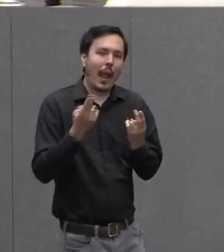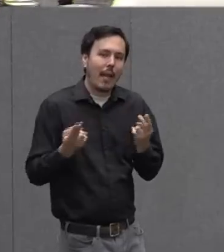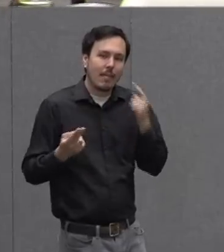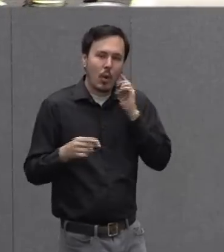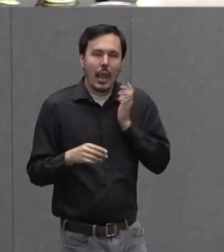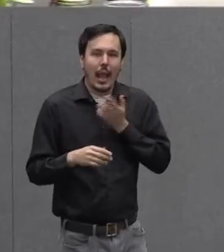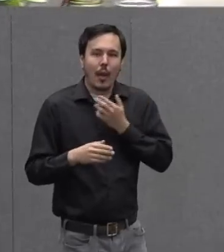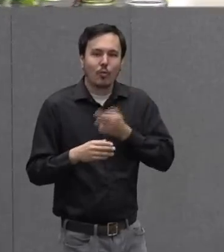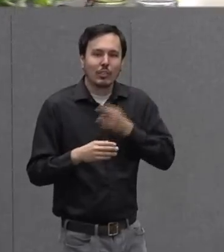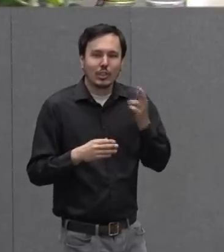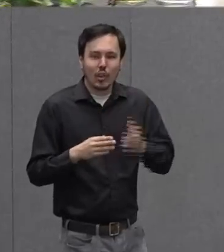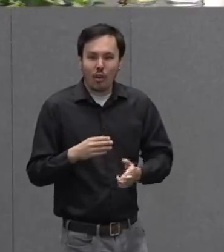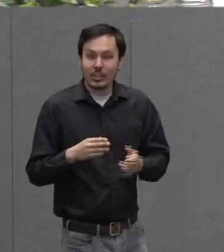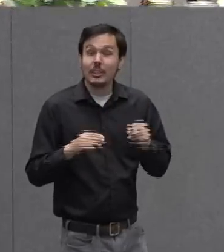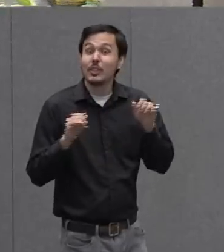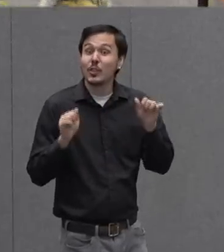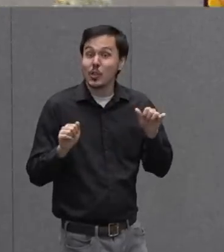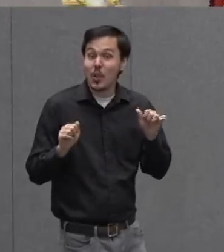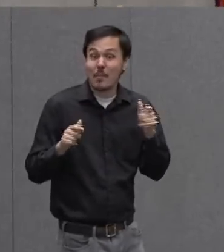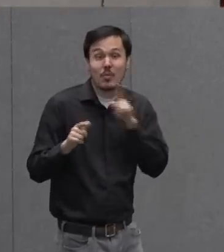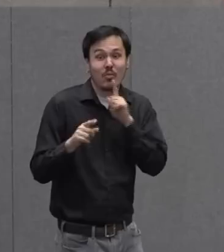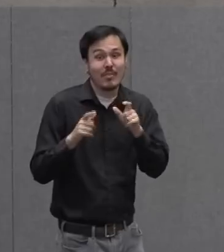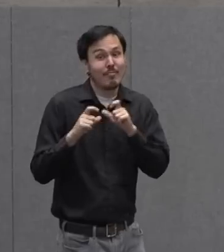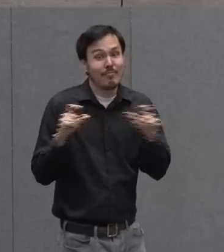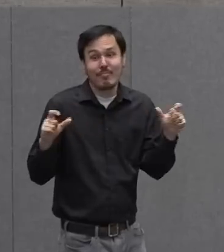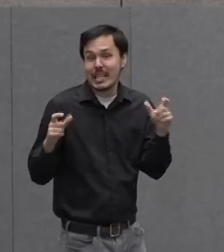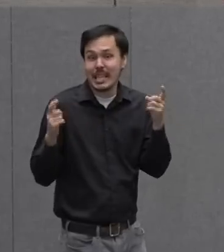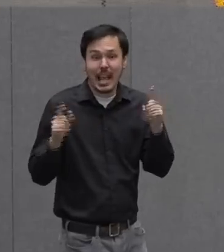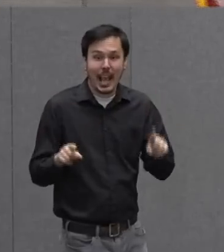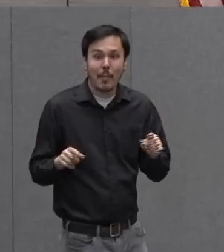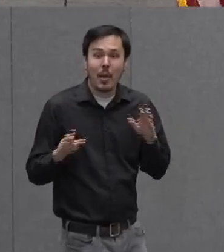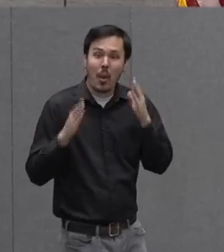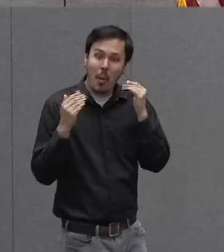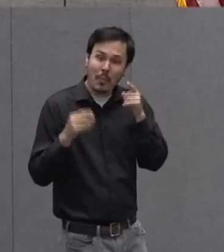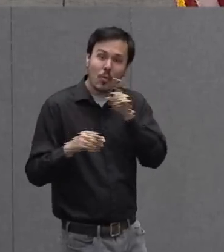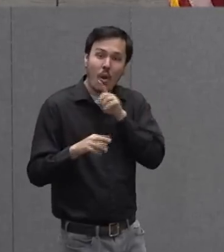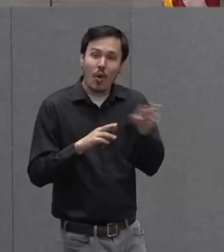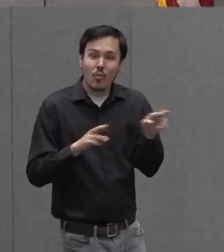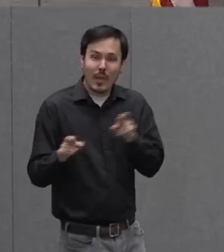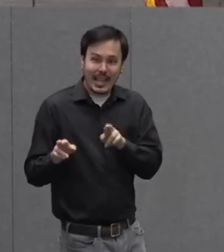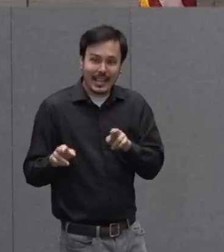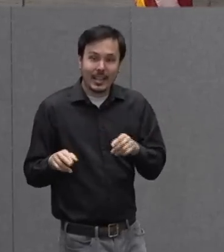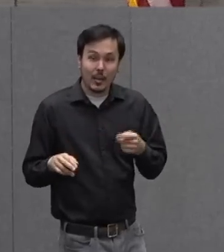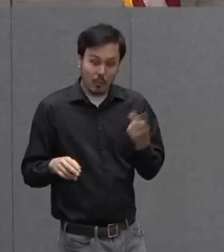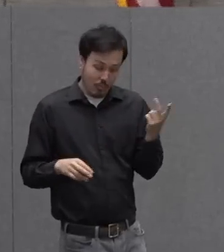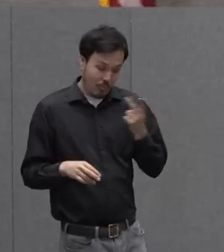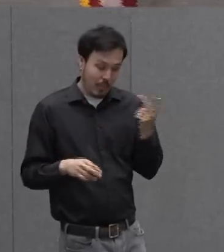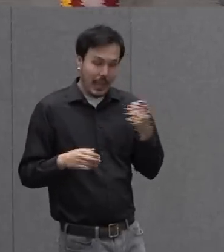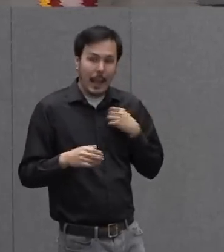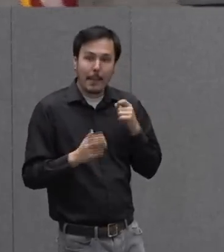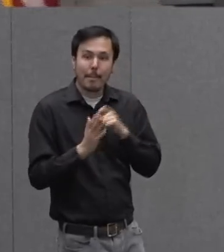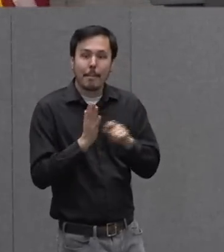This could be very epic. I hope you're ready. So, we both have our markers because we're gonna be ready